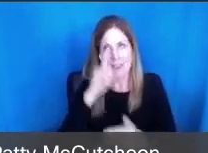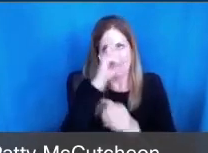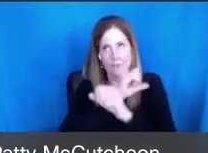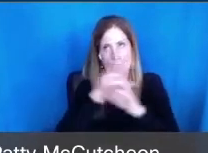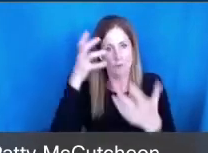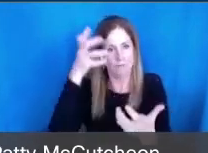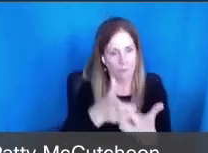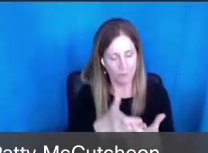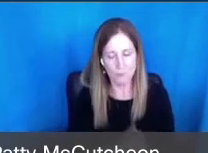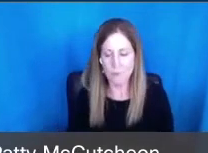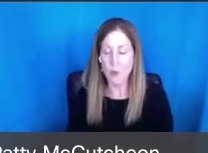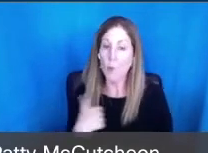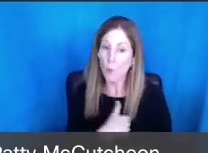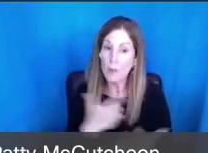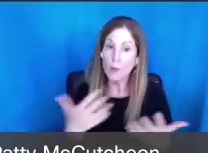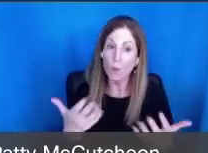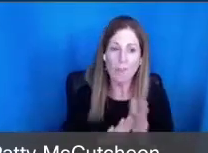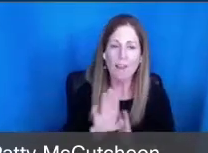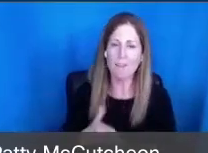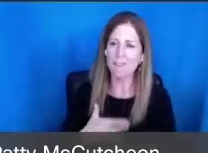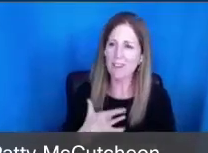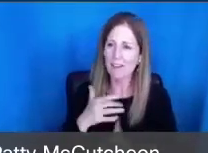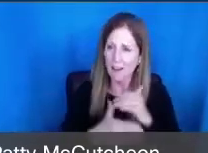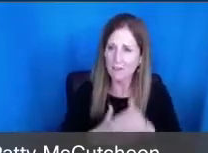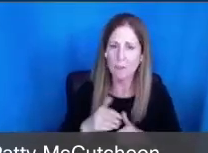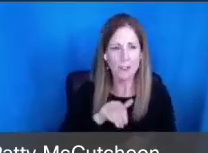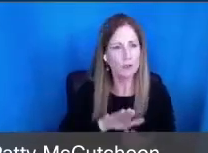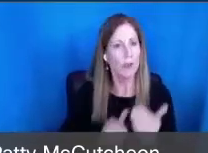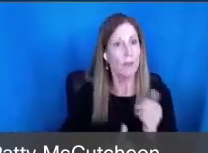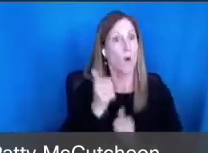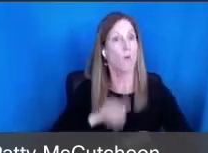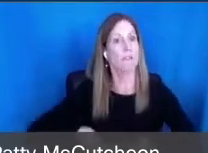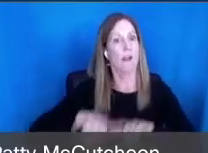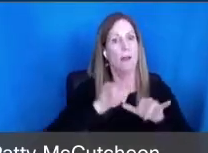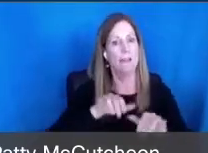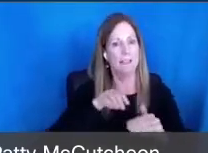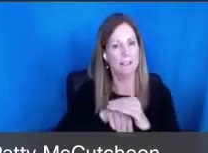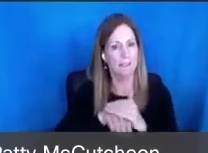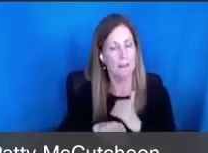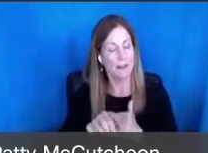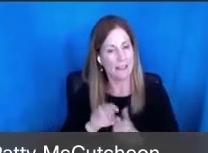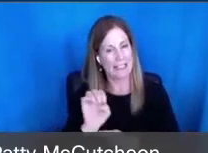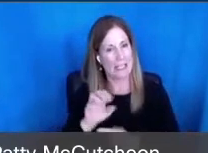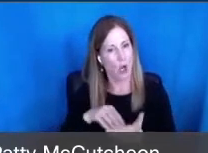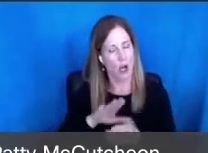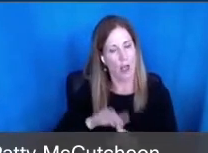We want our developers to feel comfortable addressing the most common accessibility features of eLearning on their own. But we also want them to use